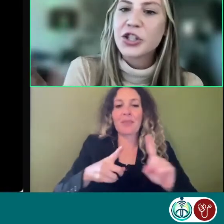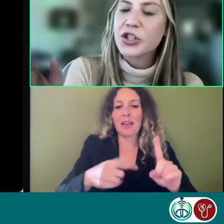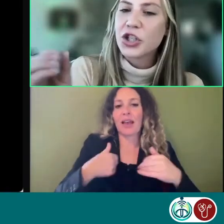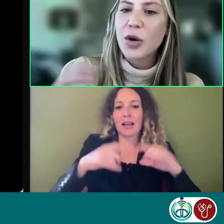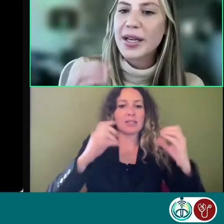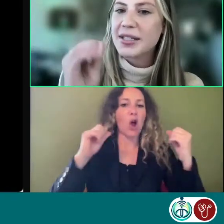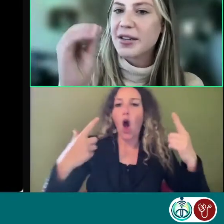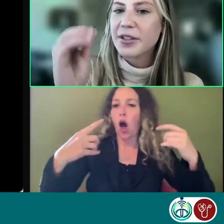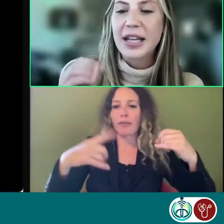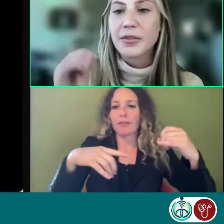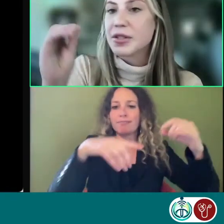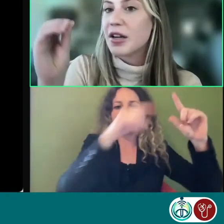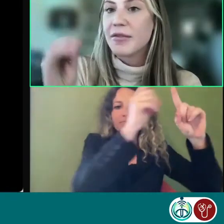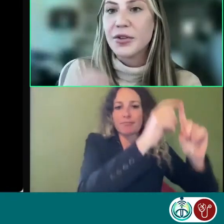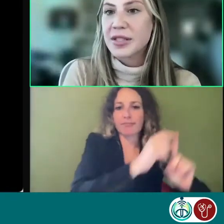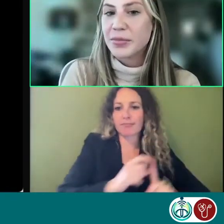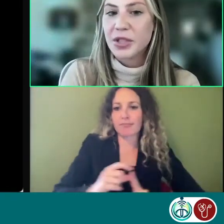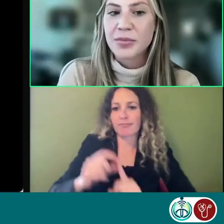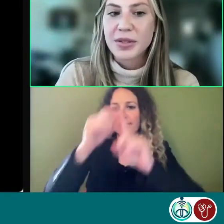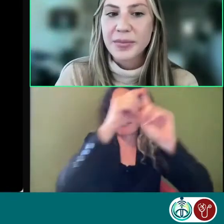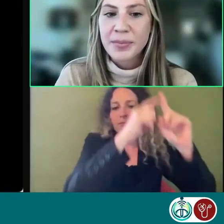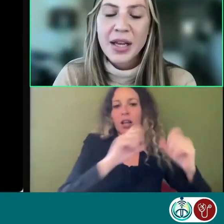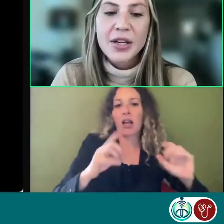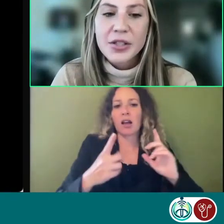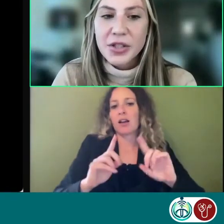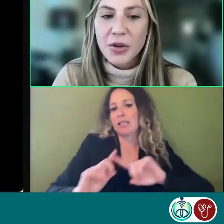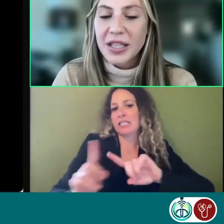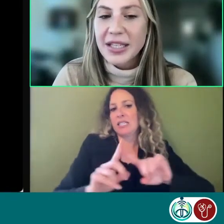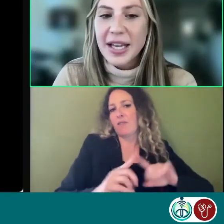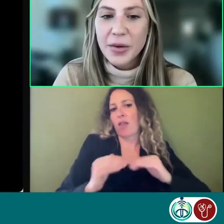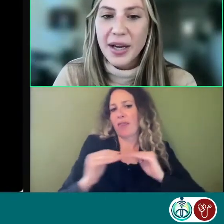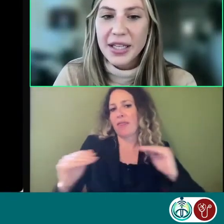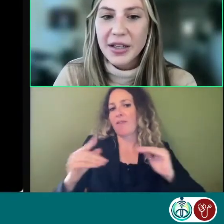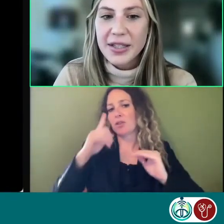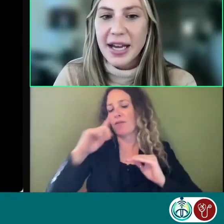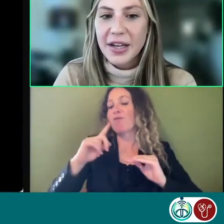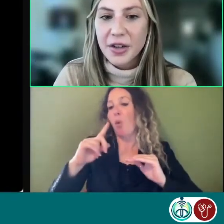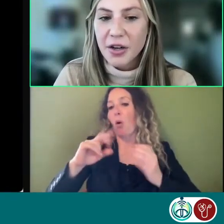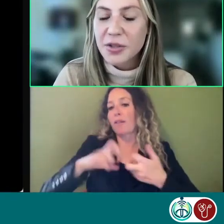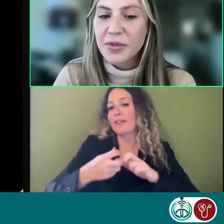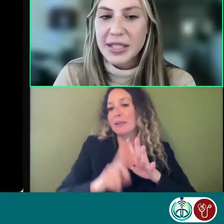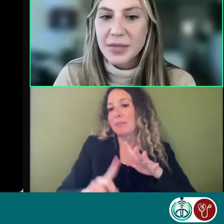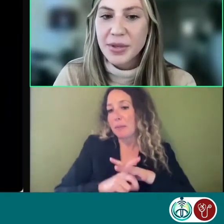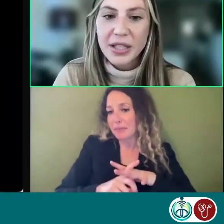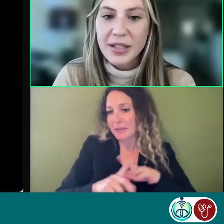just showing different levels of those symptoms. So the key takeaway here is that no disability